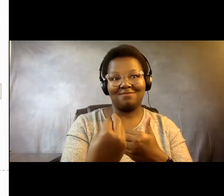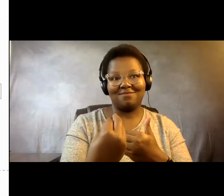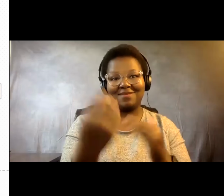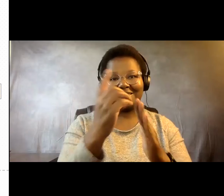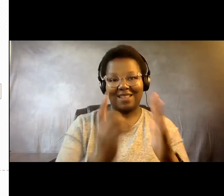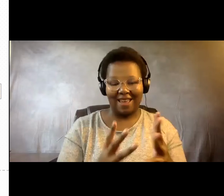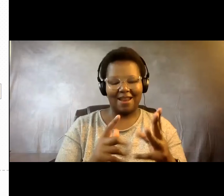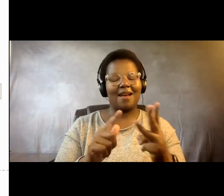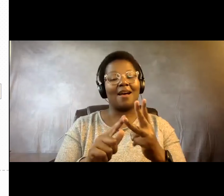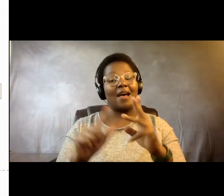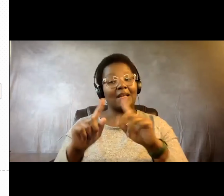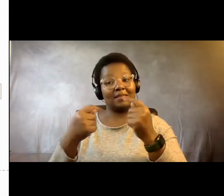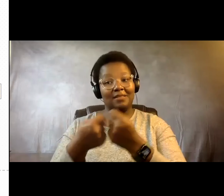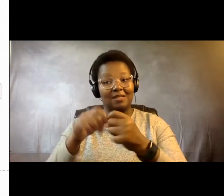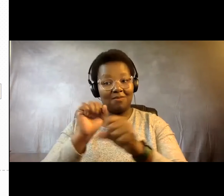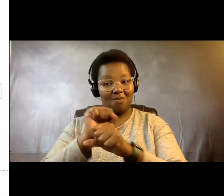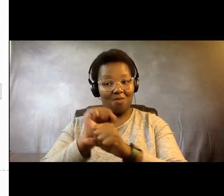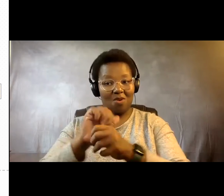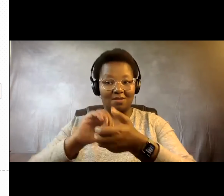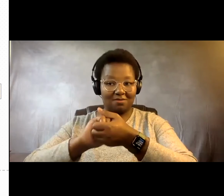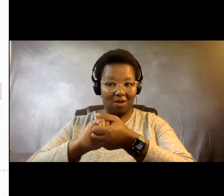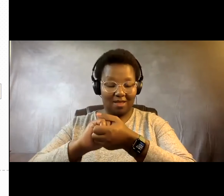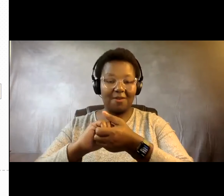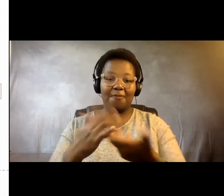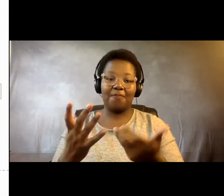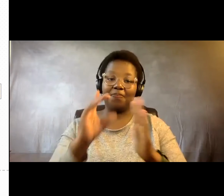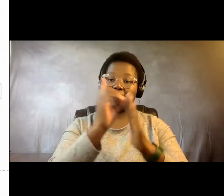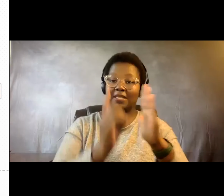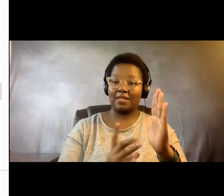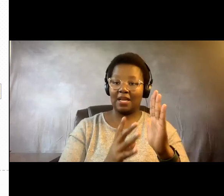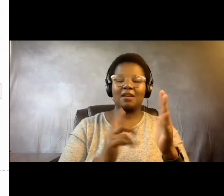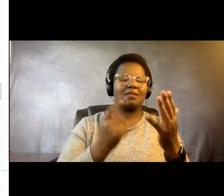Designers, they can document a lot of things. They can document how it works, how it looks like,